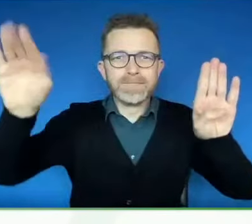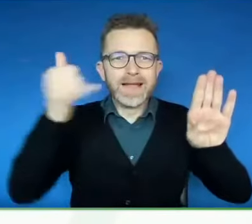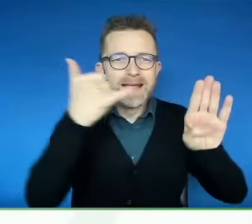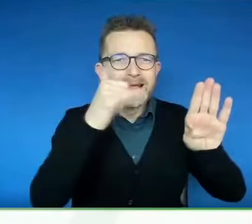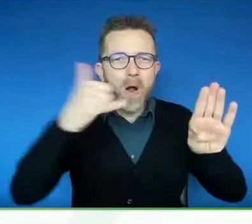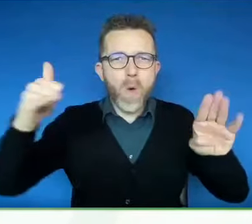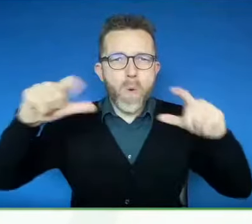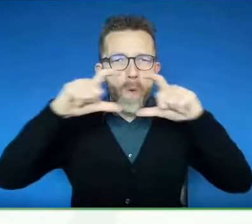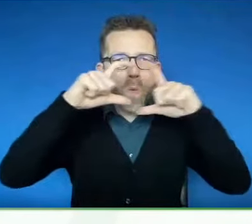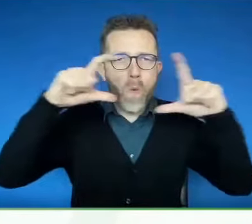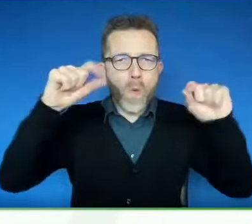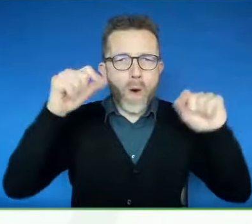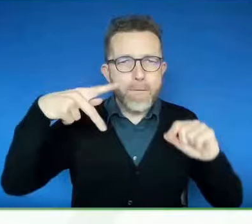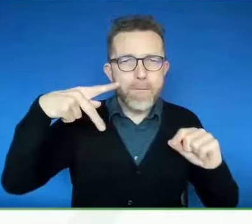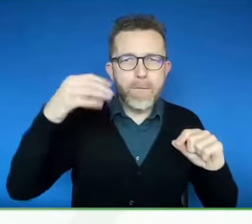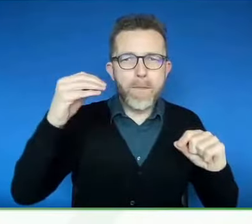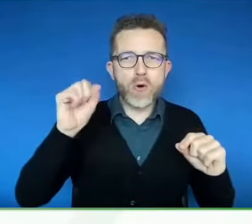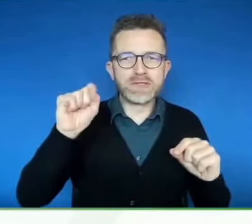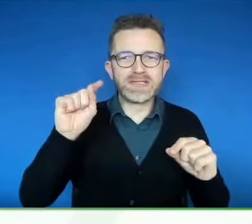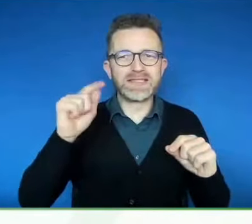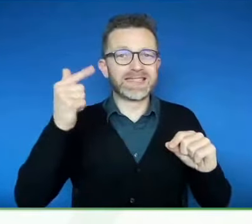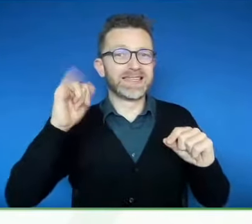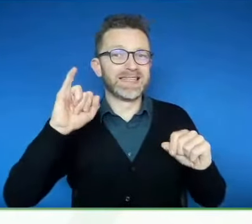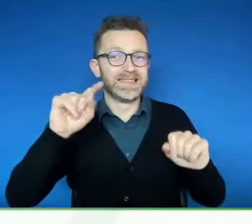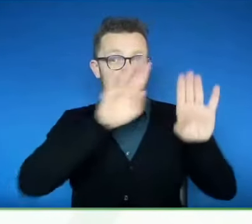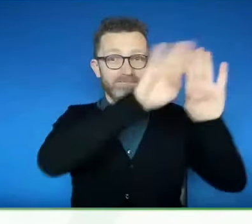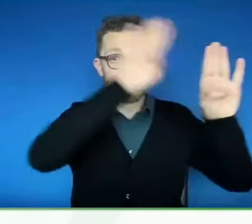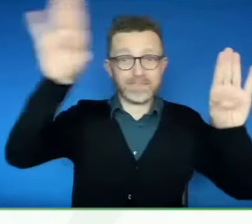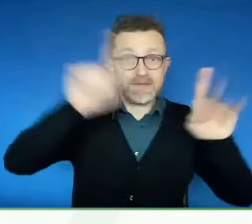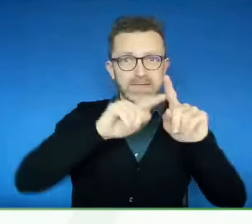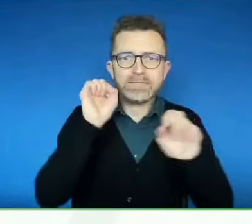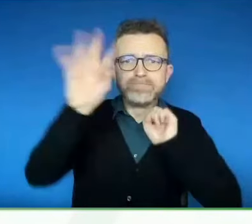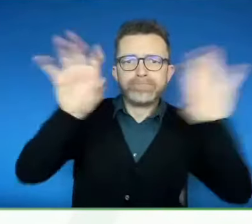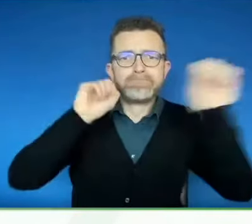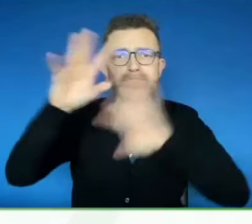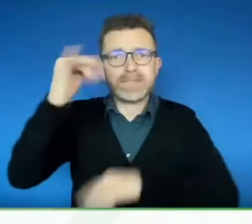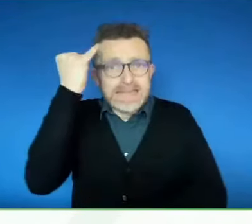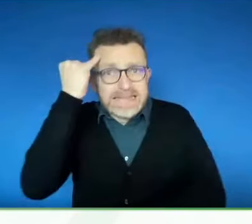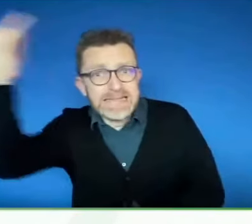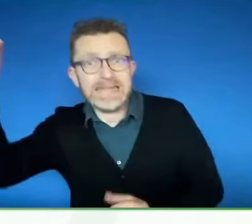our codesign as we had profiles on the wall that had drawings and